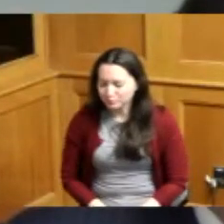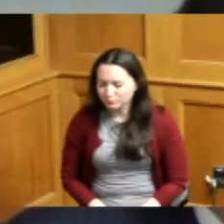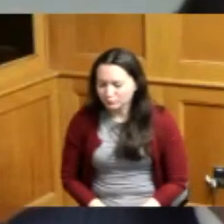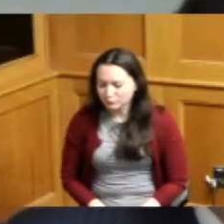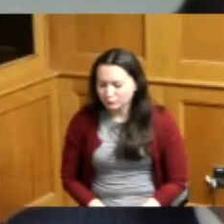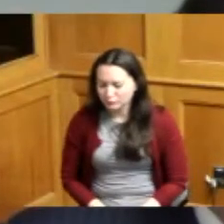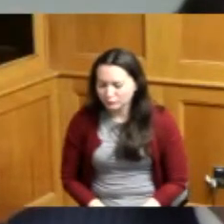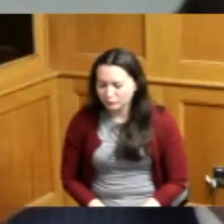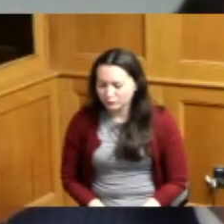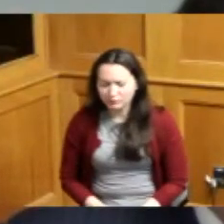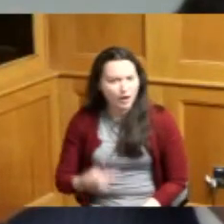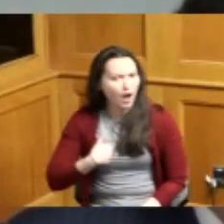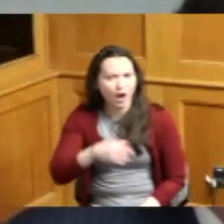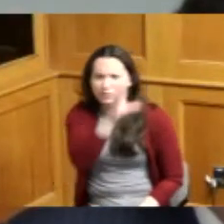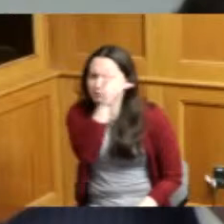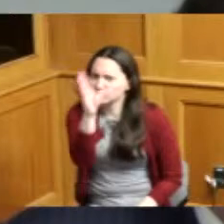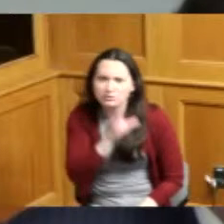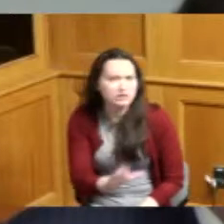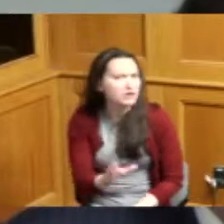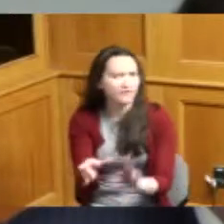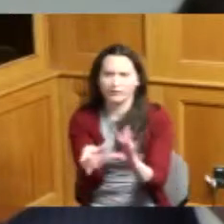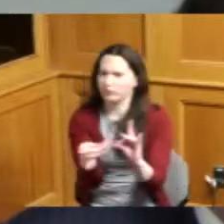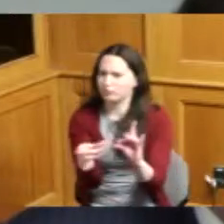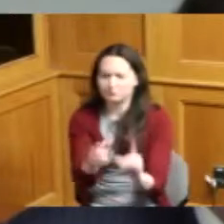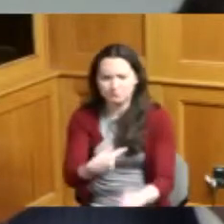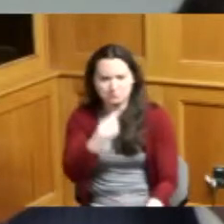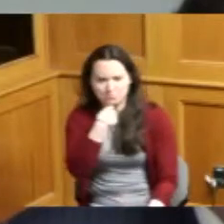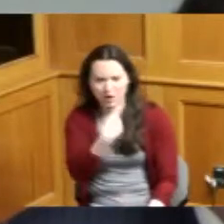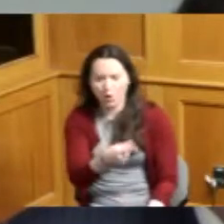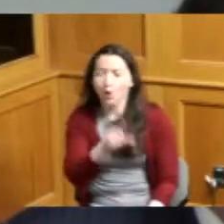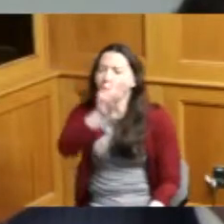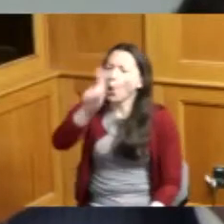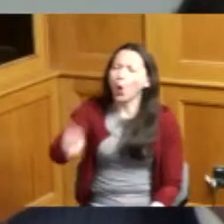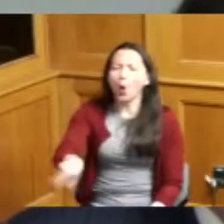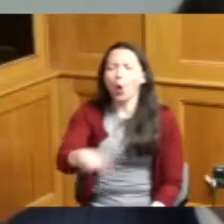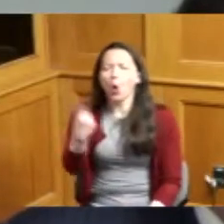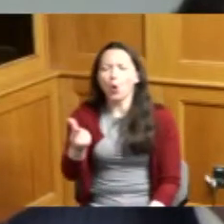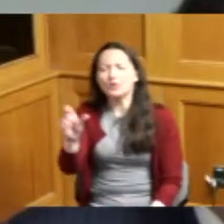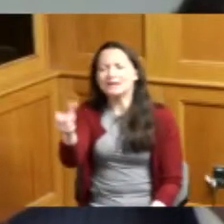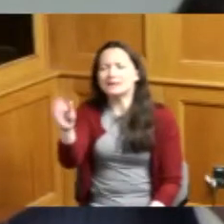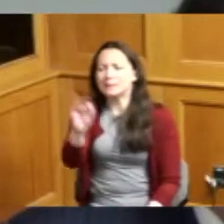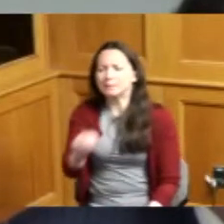I've never said that that there's only a cost of 10 million dollars I think I've